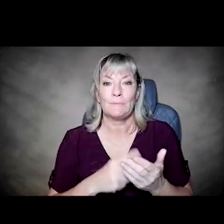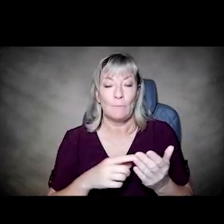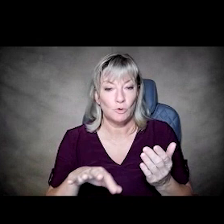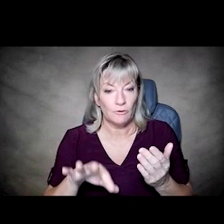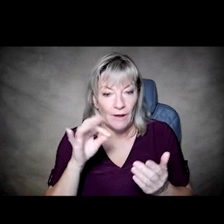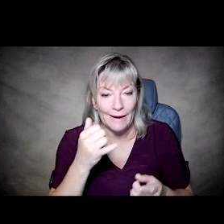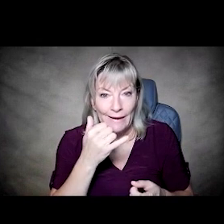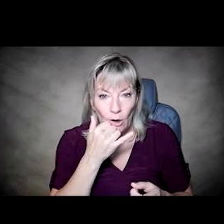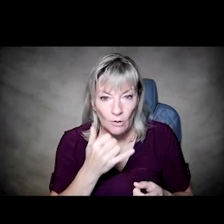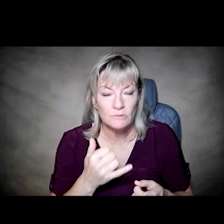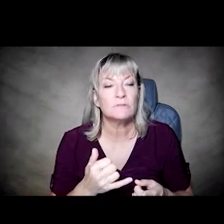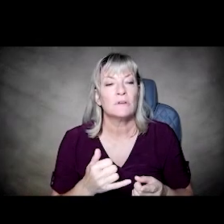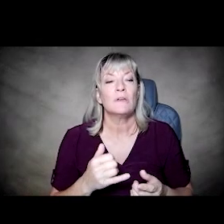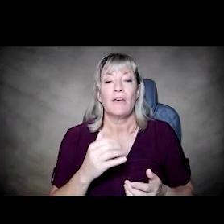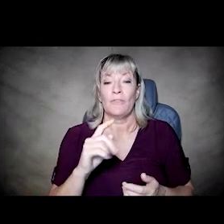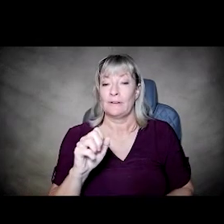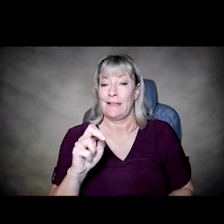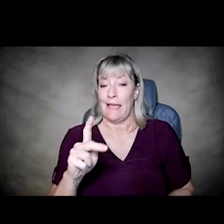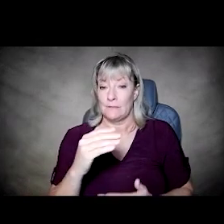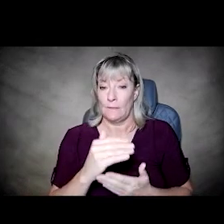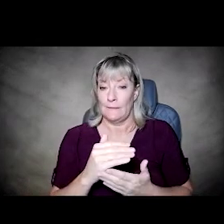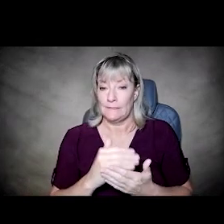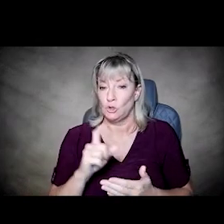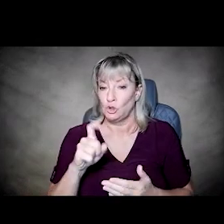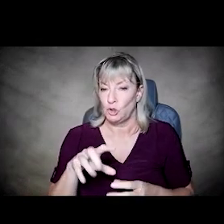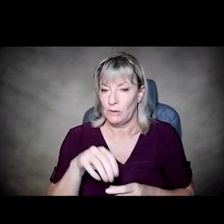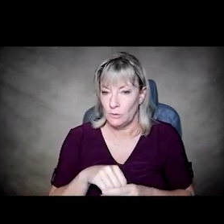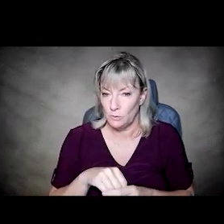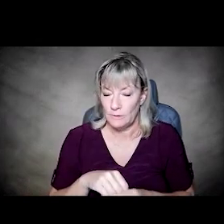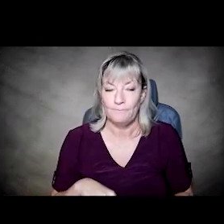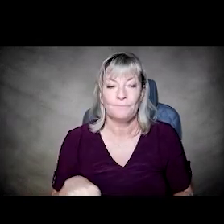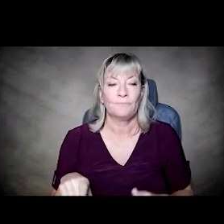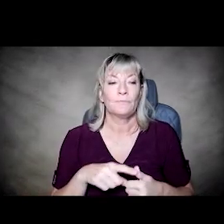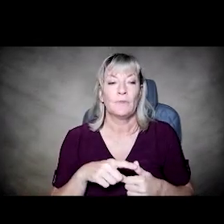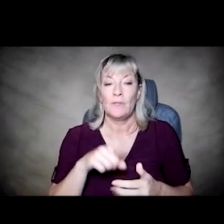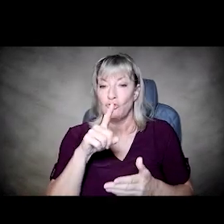On your task list should be— Check all links.